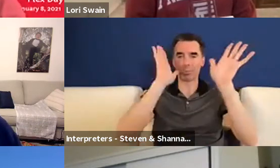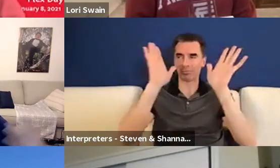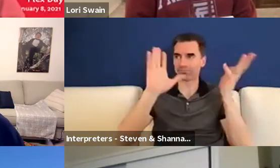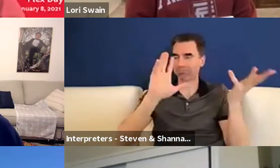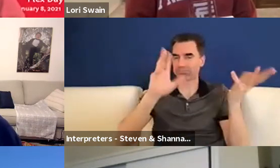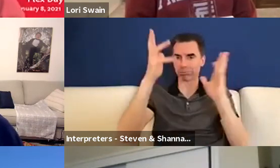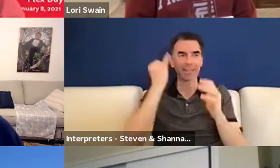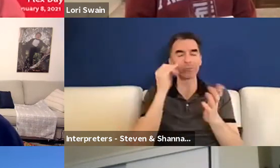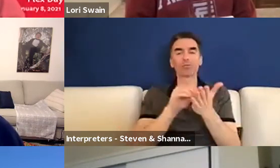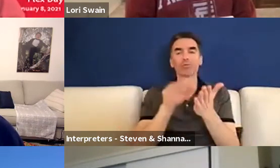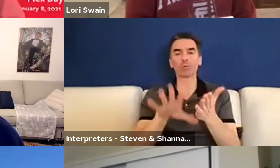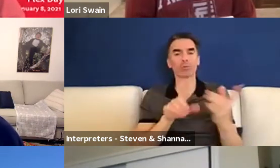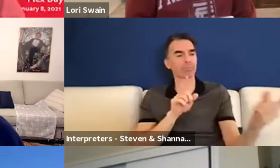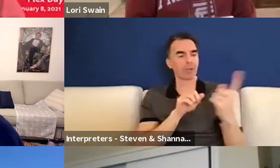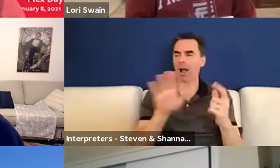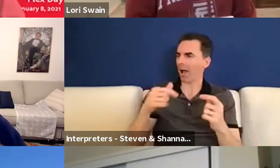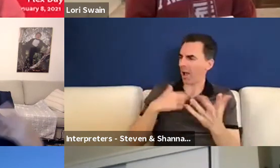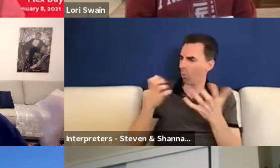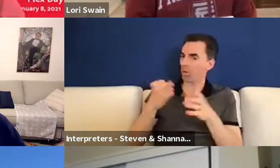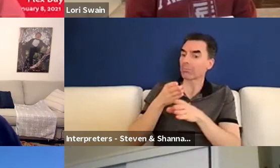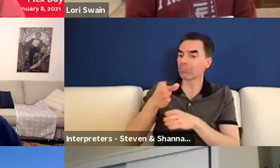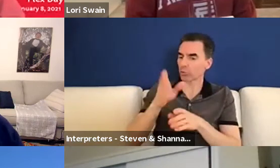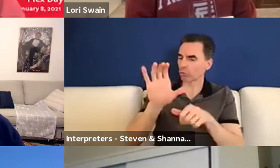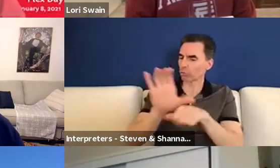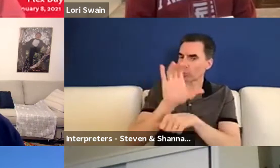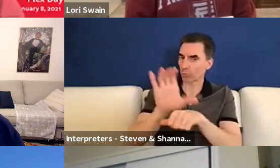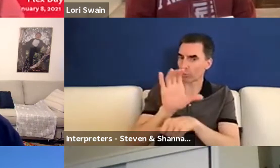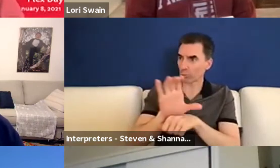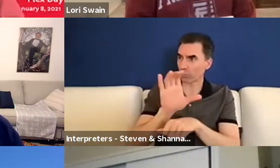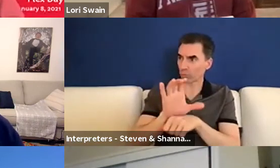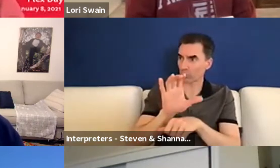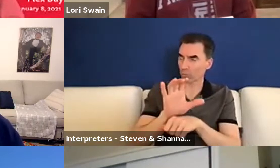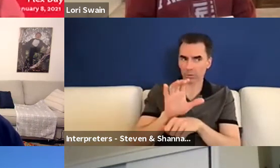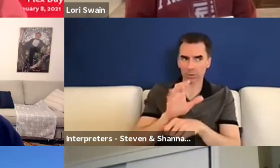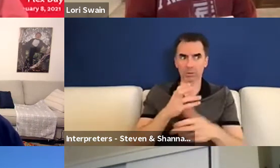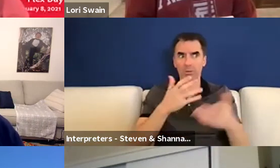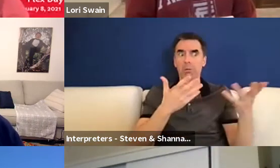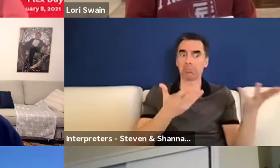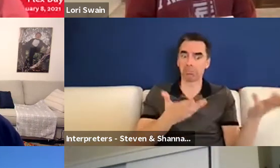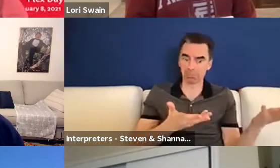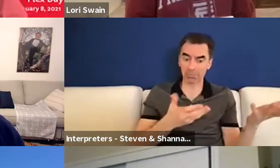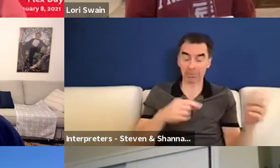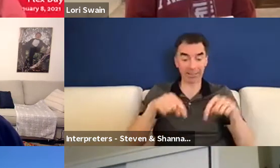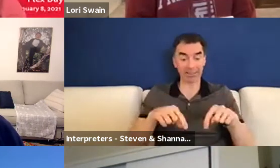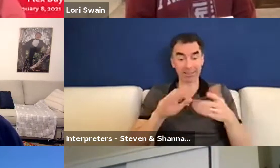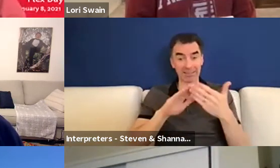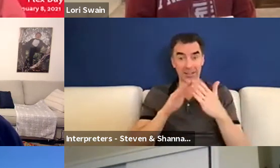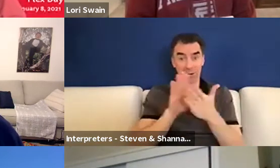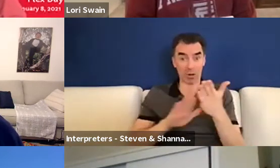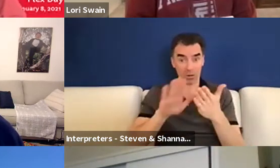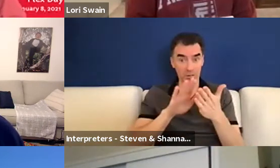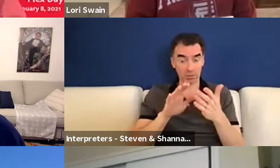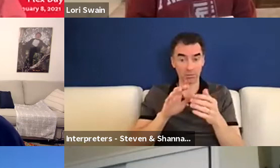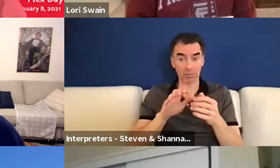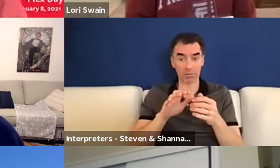and says I want to major in computers, Well, okay, here at City College, there's about five different divisions, well, for different